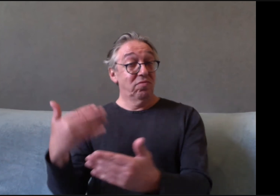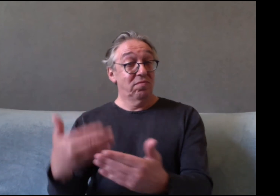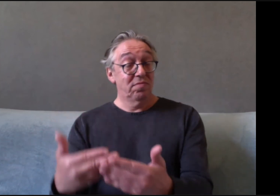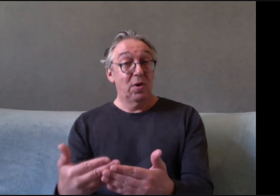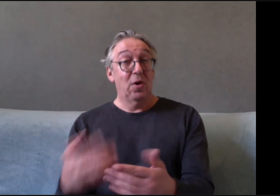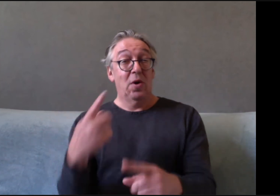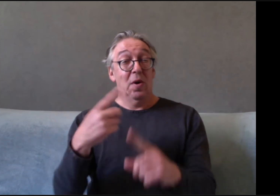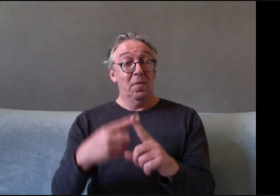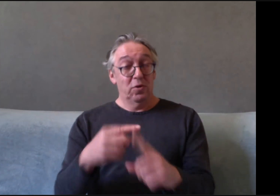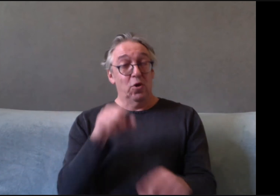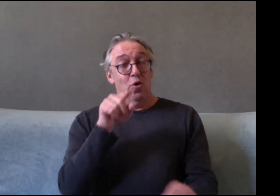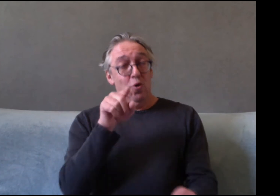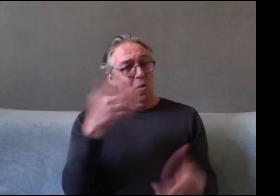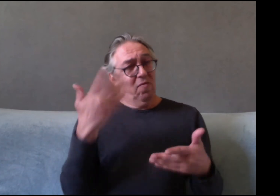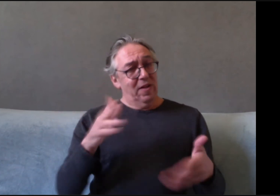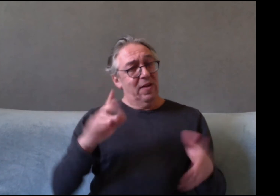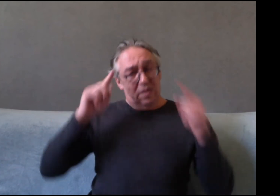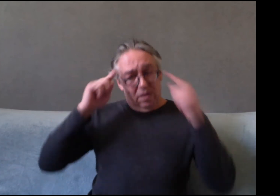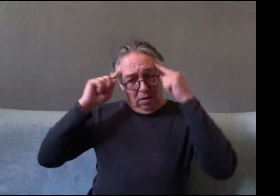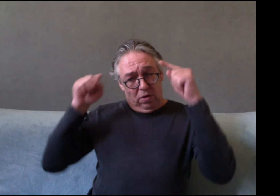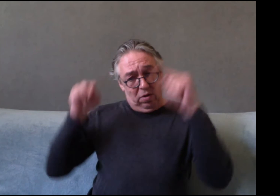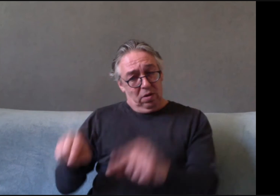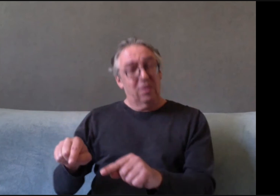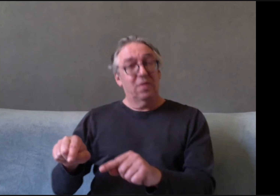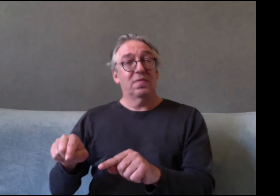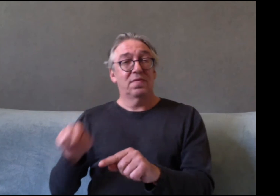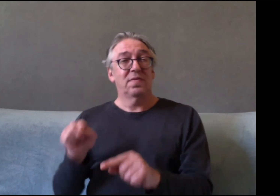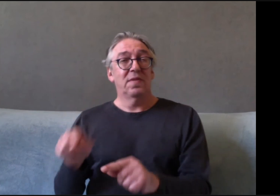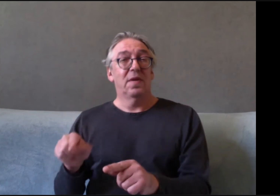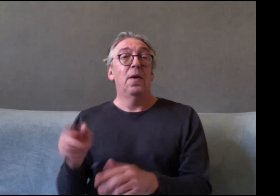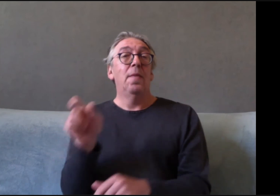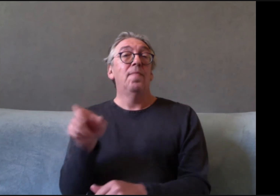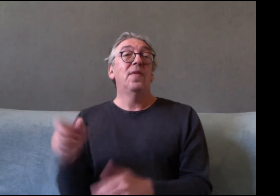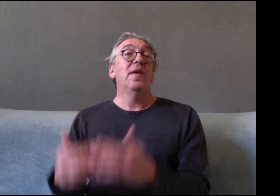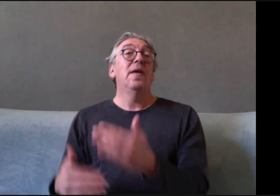have been reflected in the reports from Spain and Italy.